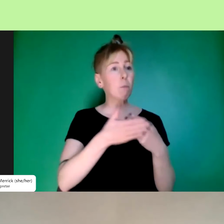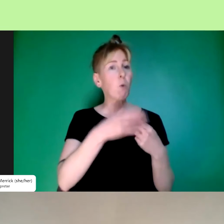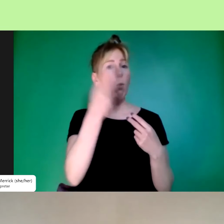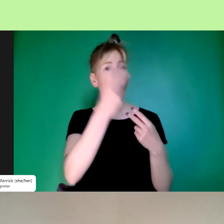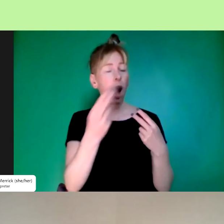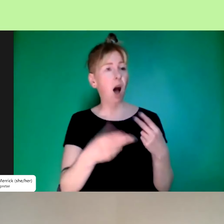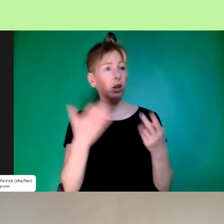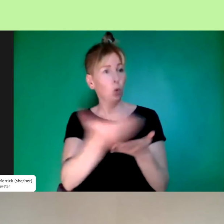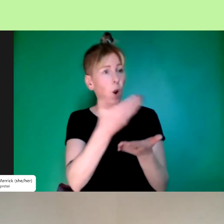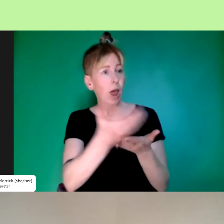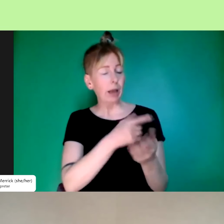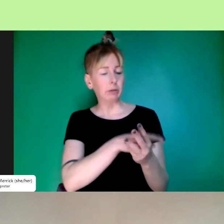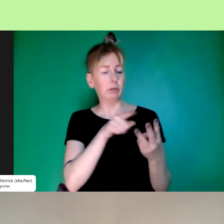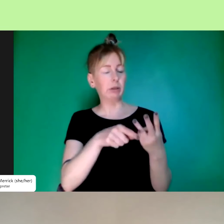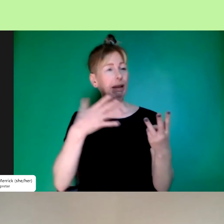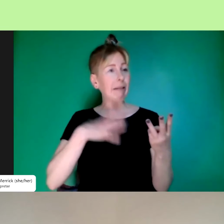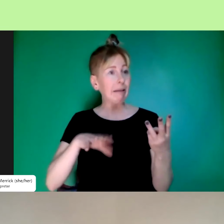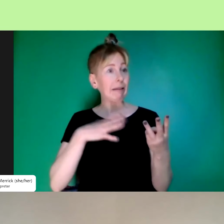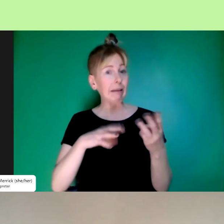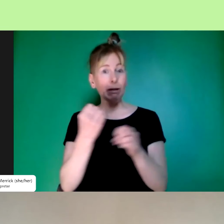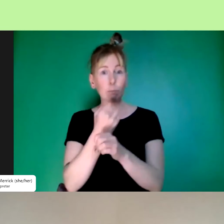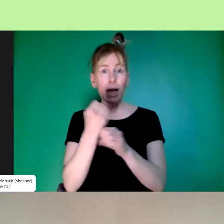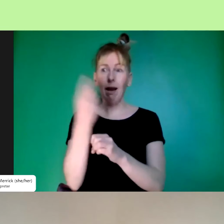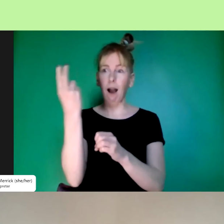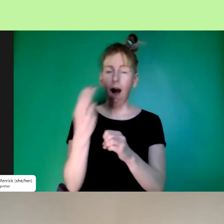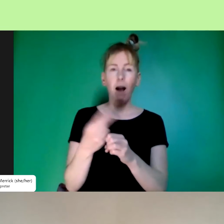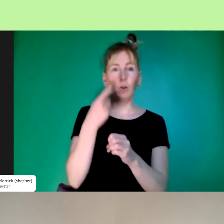These are the ethical questions we need to ask ourselves while making beautiful things